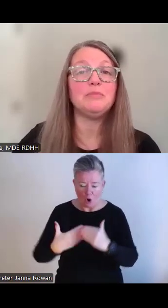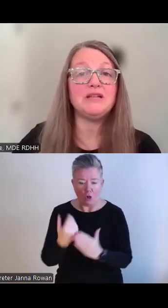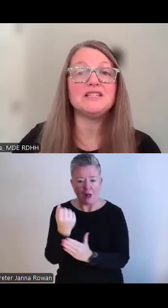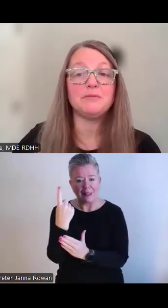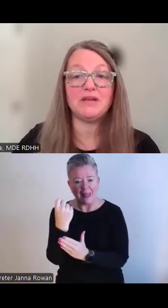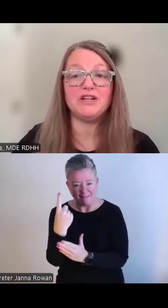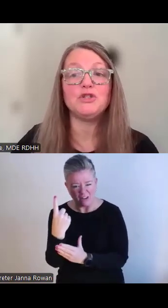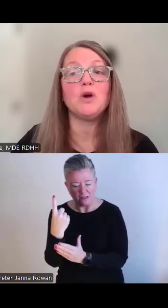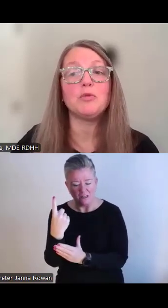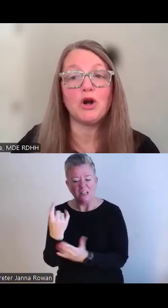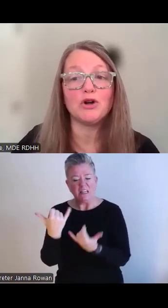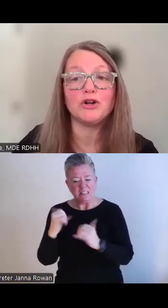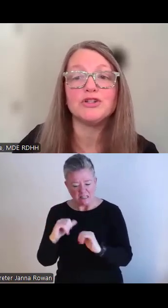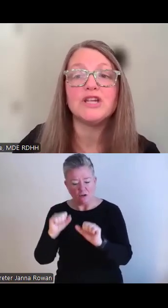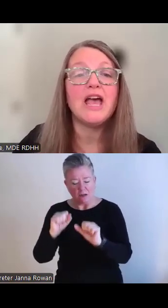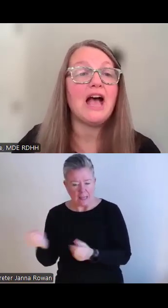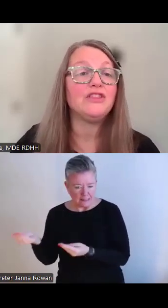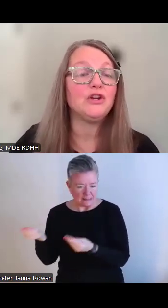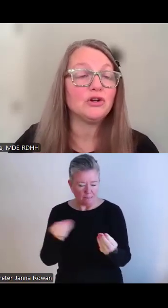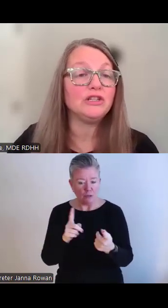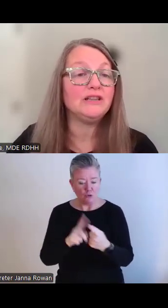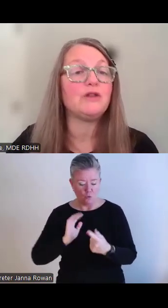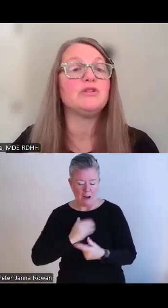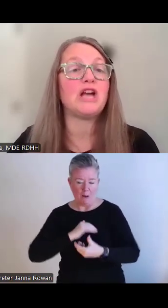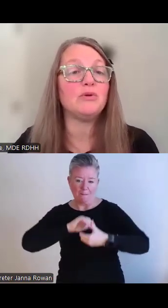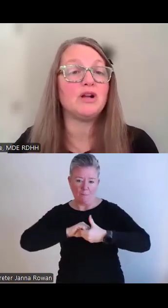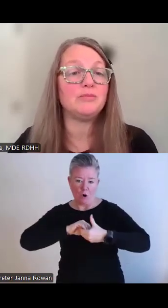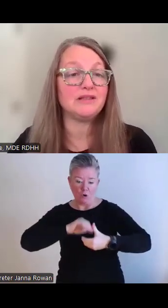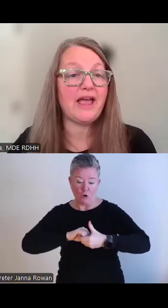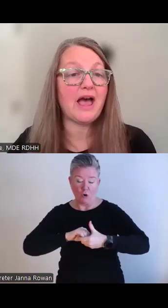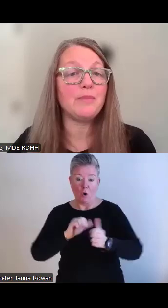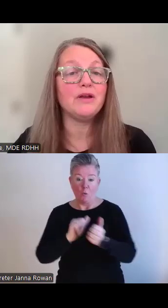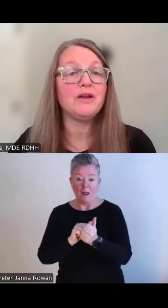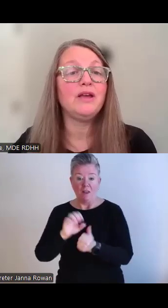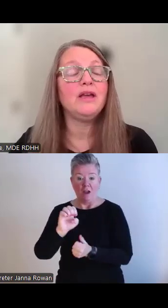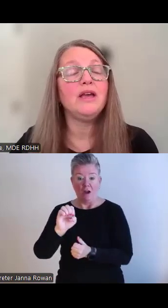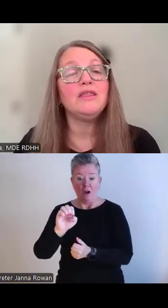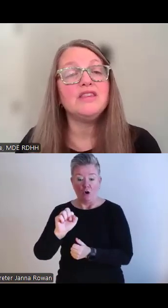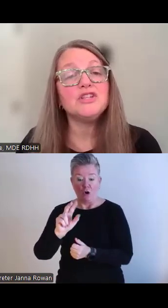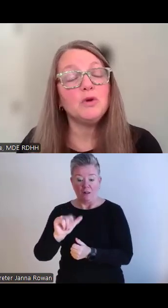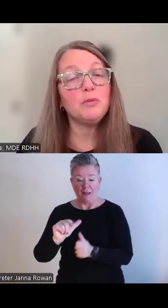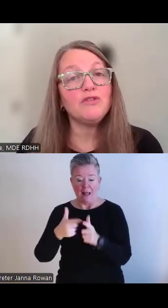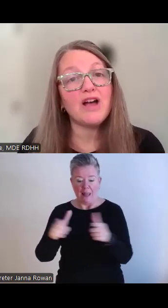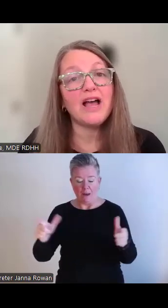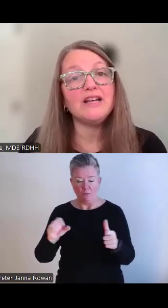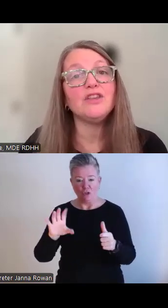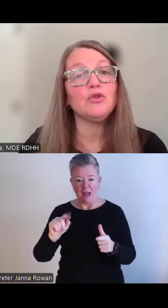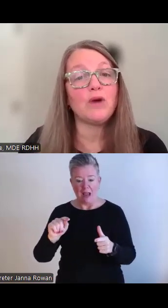can be submitted to our partners at the early language outcomes lab. This will provide the